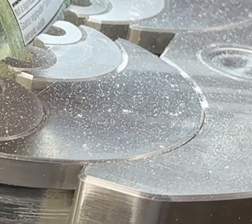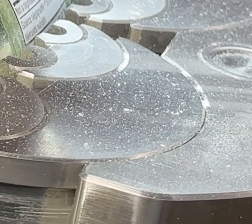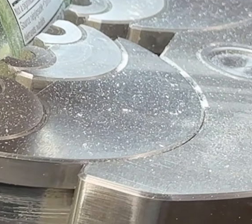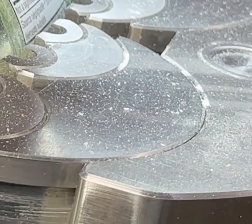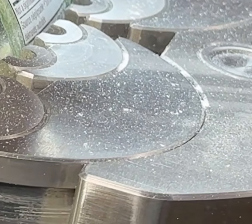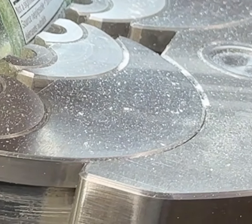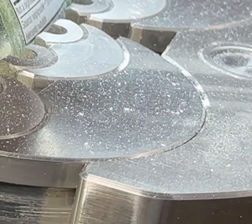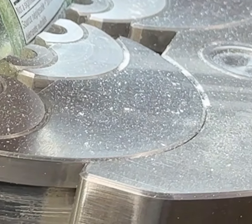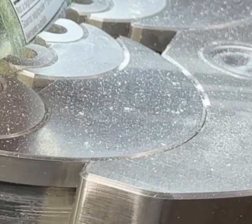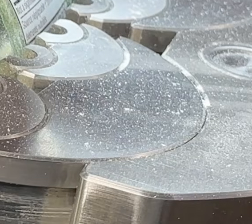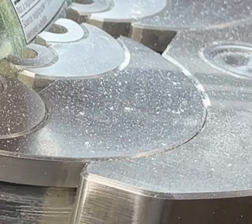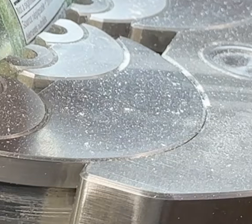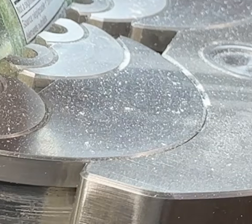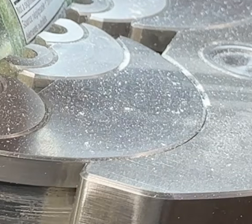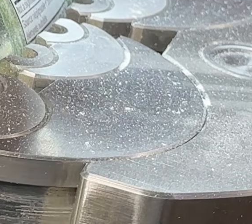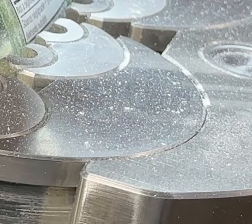[machine roaring, buzzing]